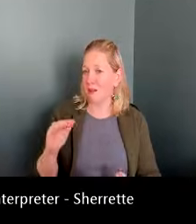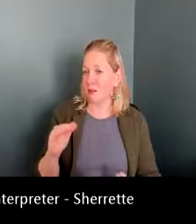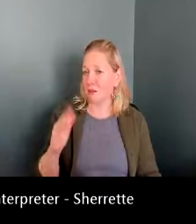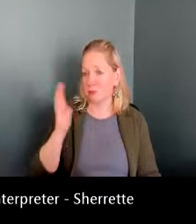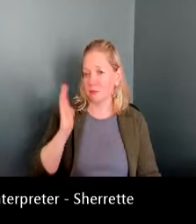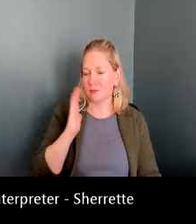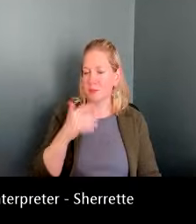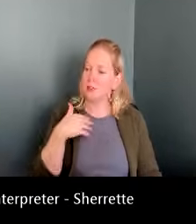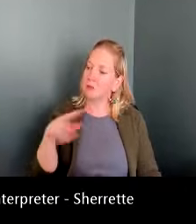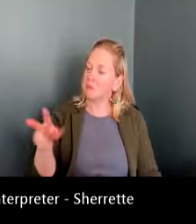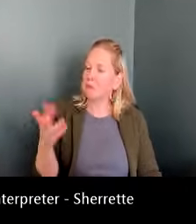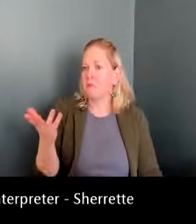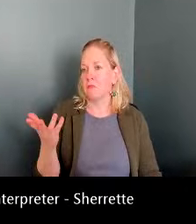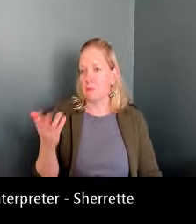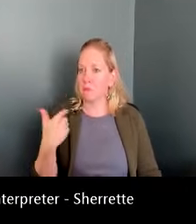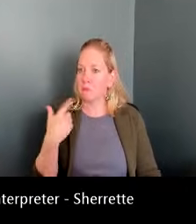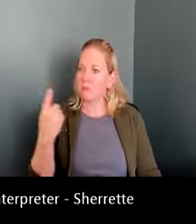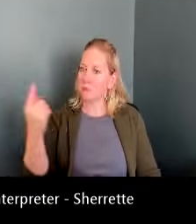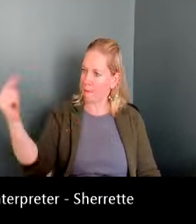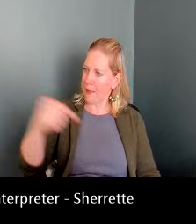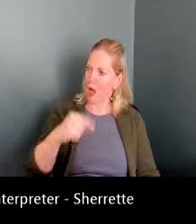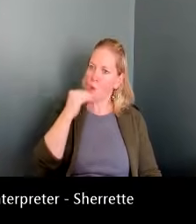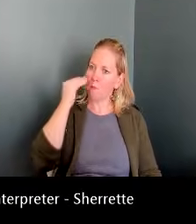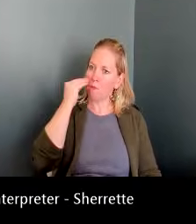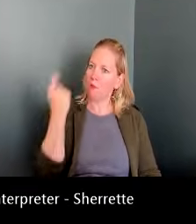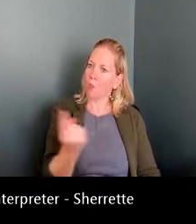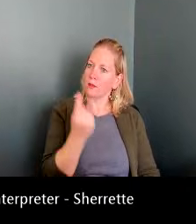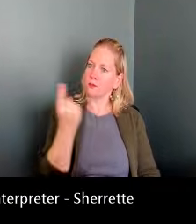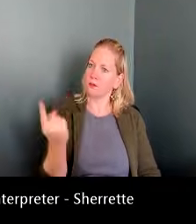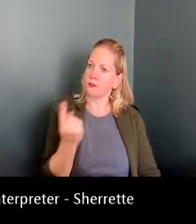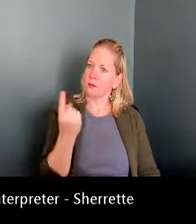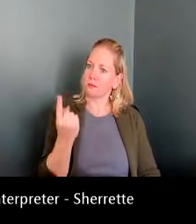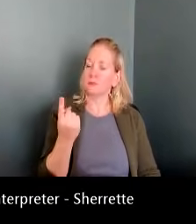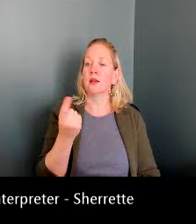because I always saw them come back home, you know. I see him going to hospital,